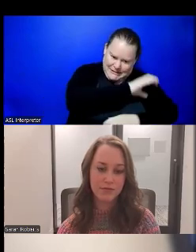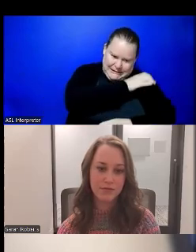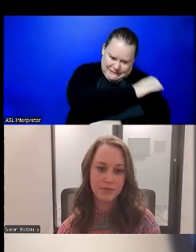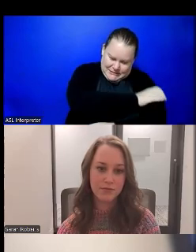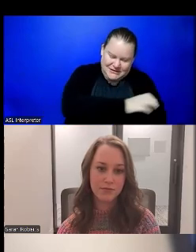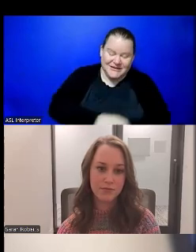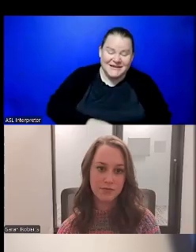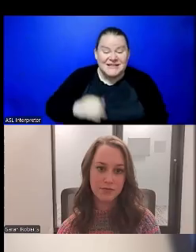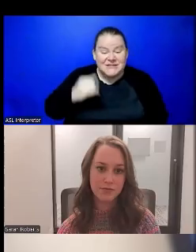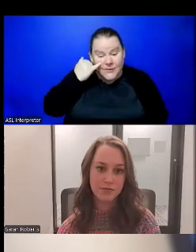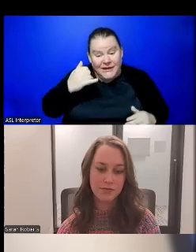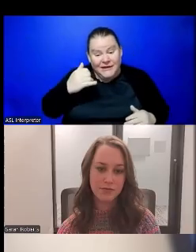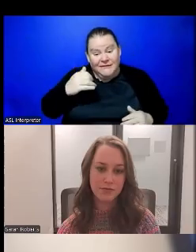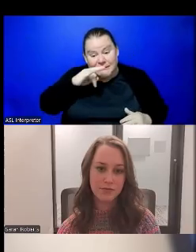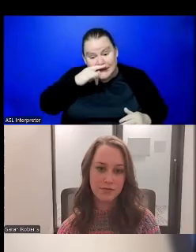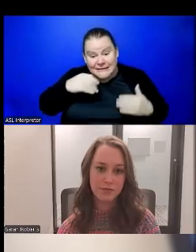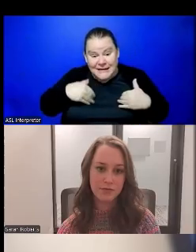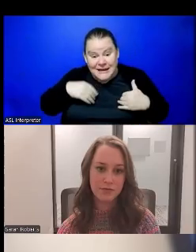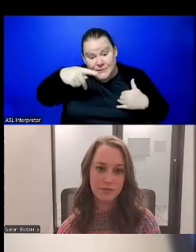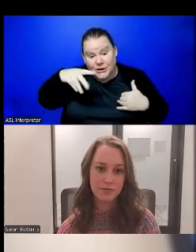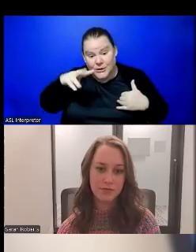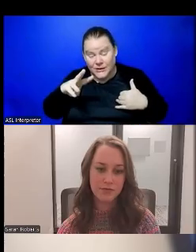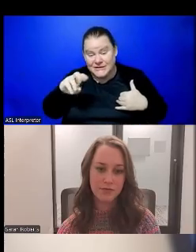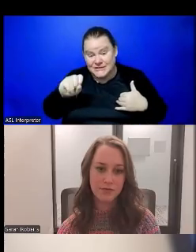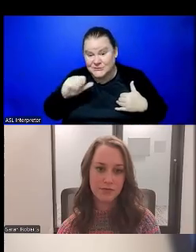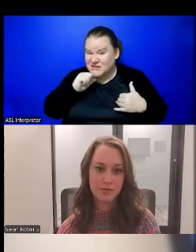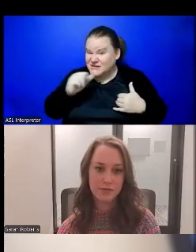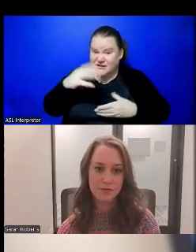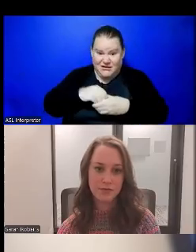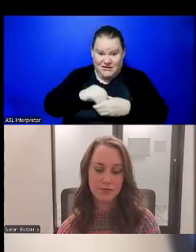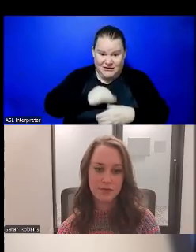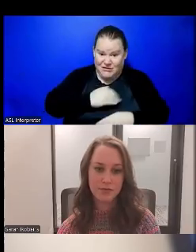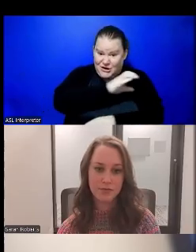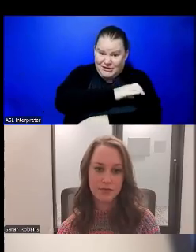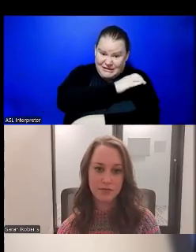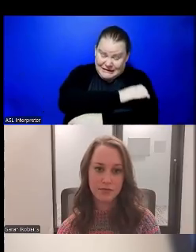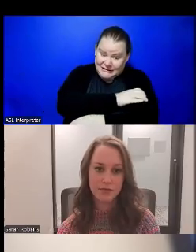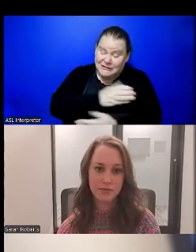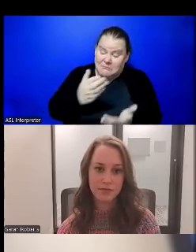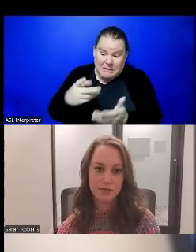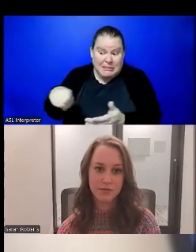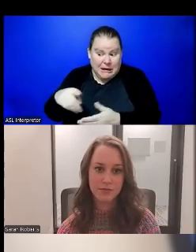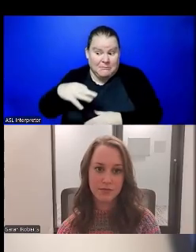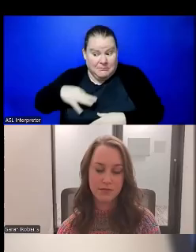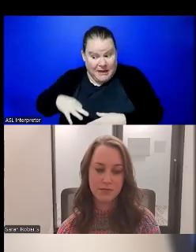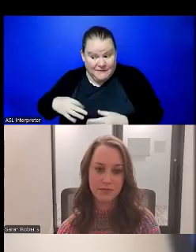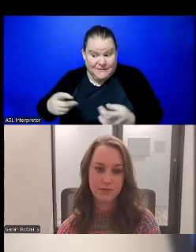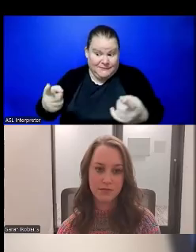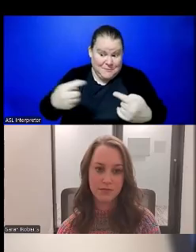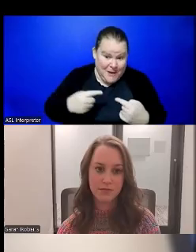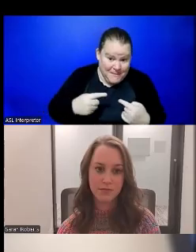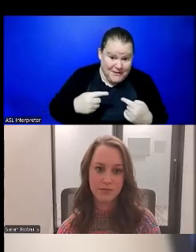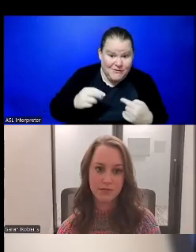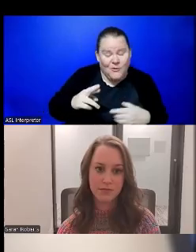praderole syndrome that's not part of our clinic, that would benefit from being seen, or if you have a patient that is part